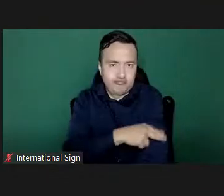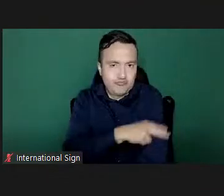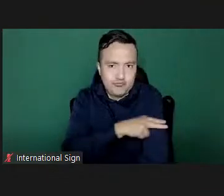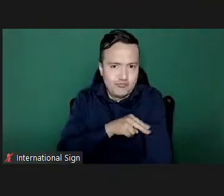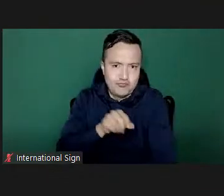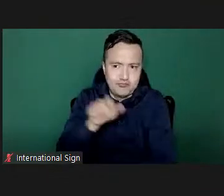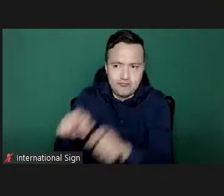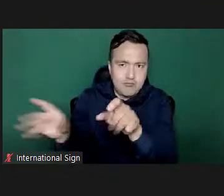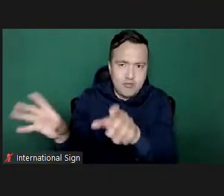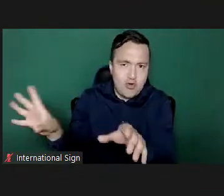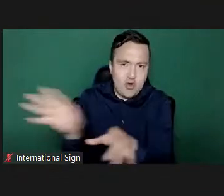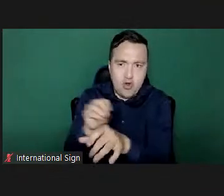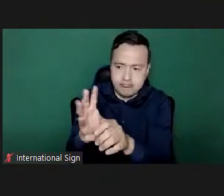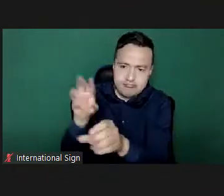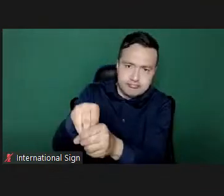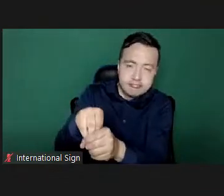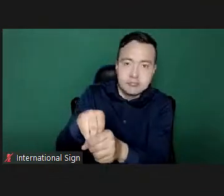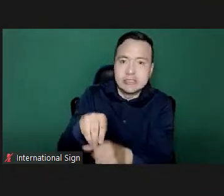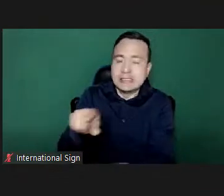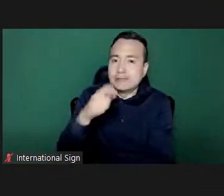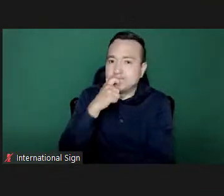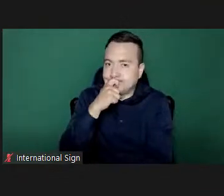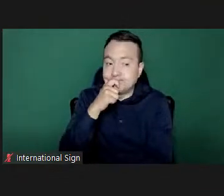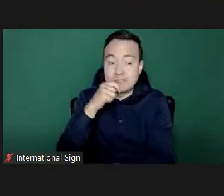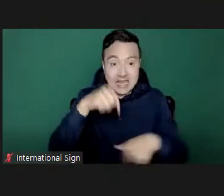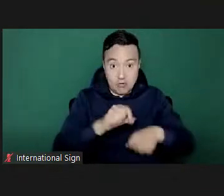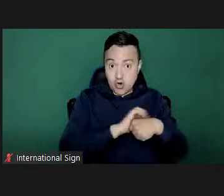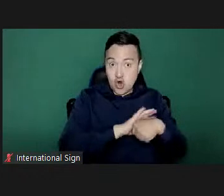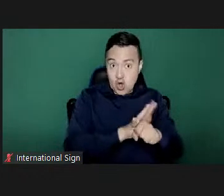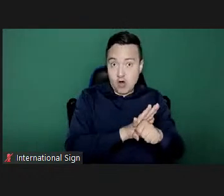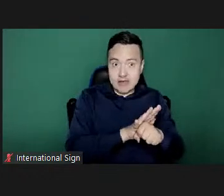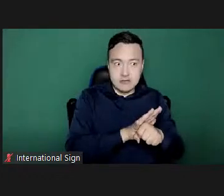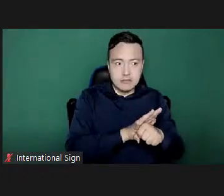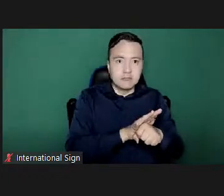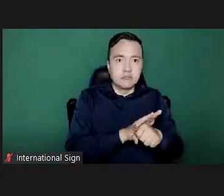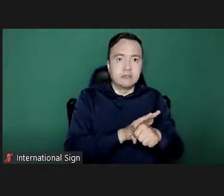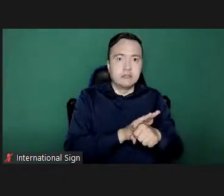We hired additional community health aids to do community outreach.